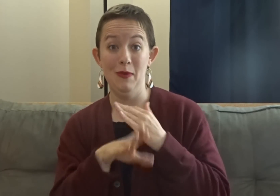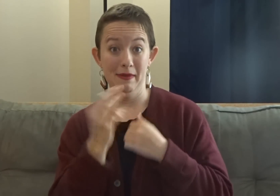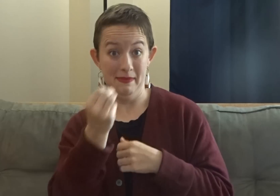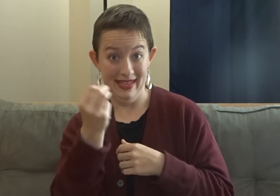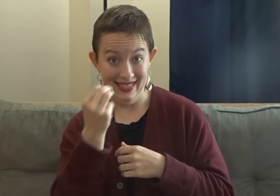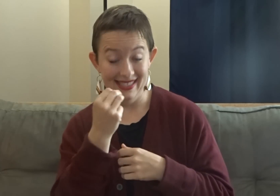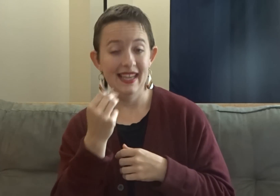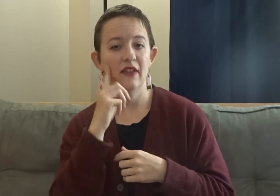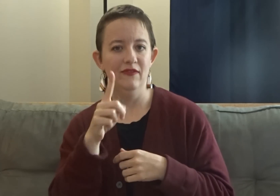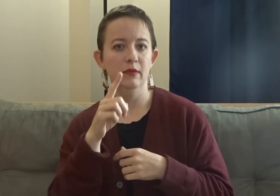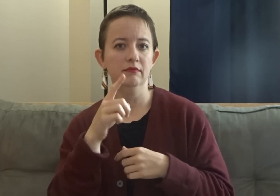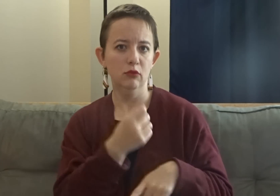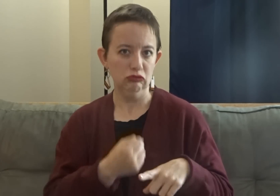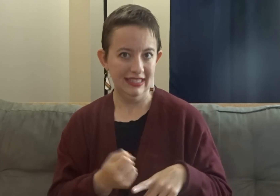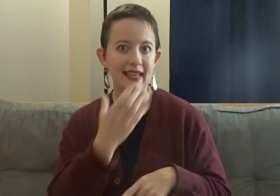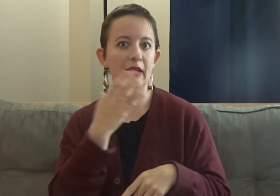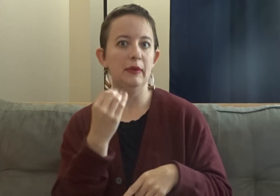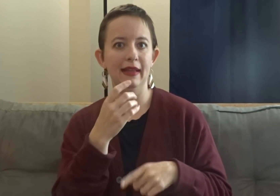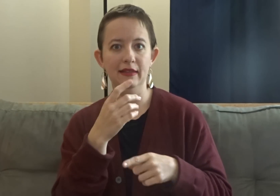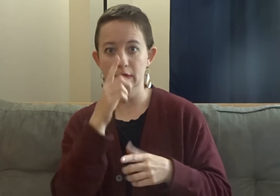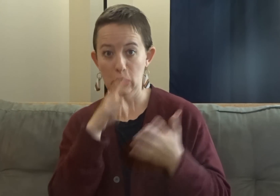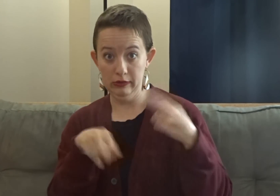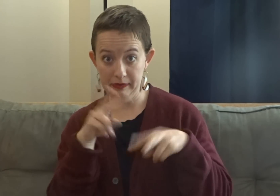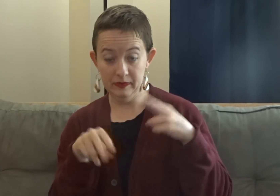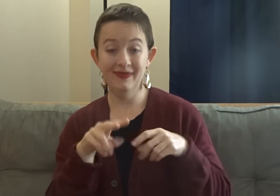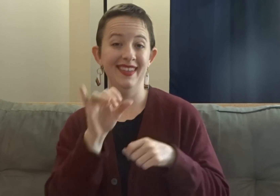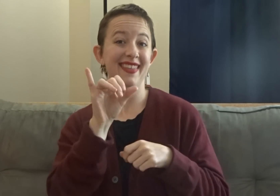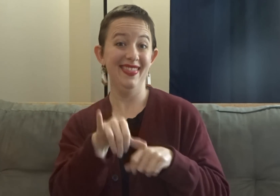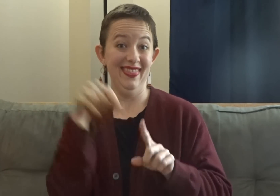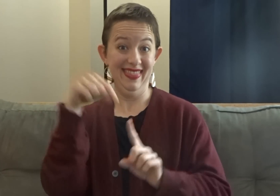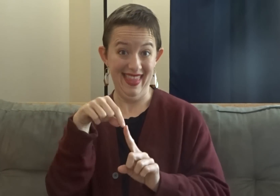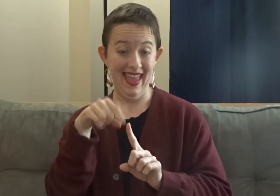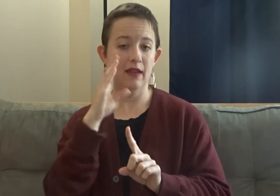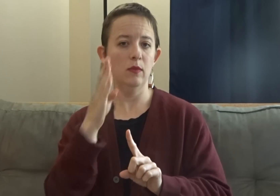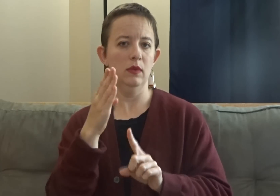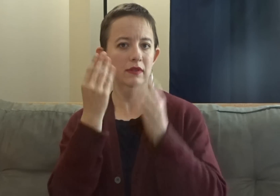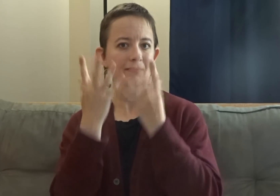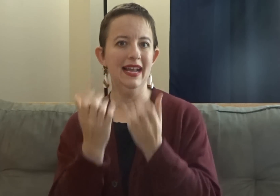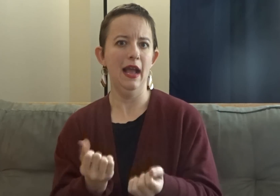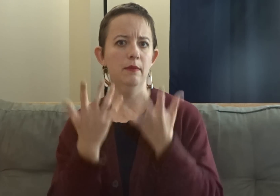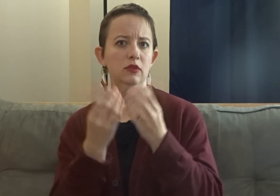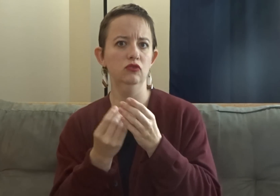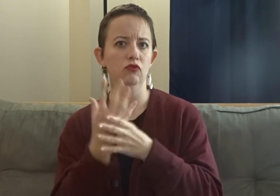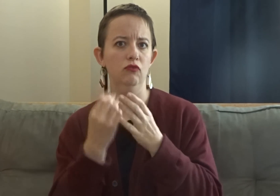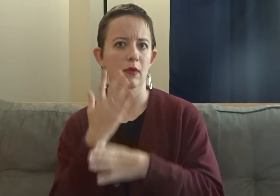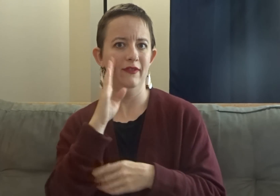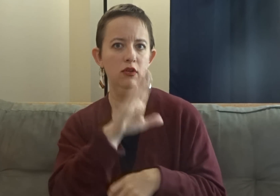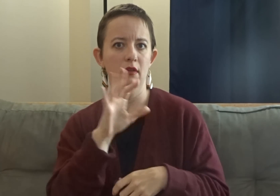So she'll go in on Monday for another ultrasound and just to take a look at everything and at that point they'll inform her,